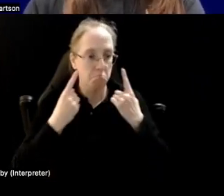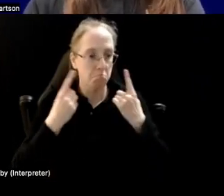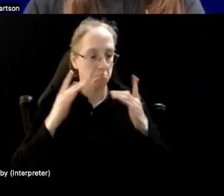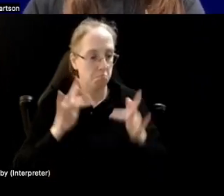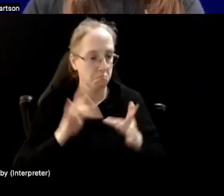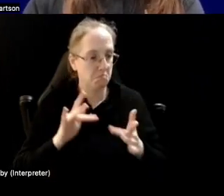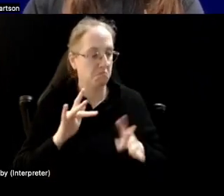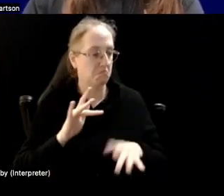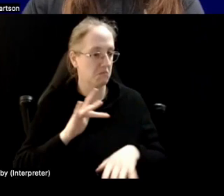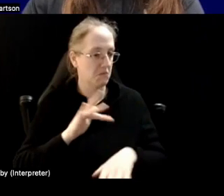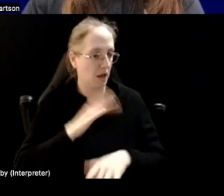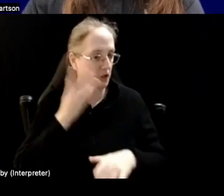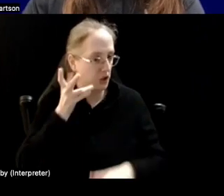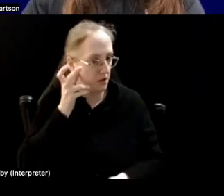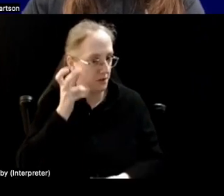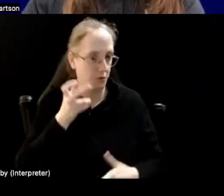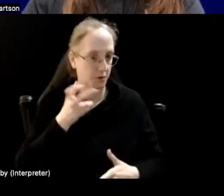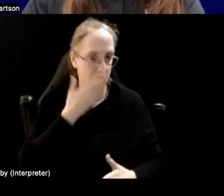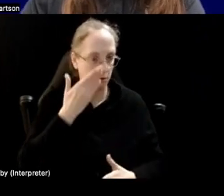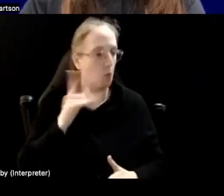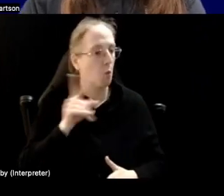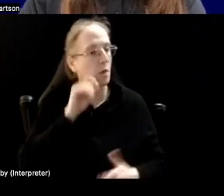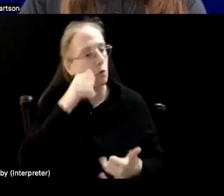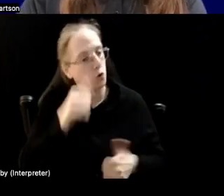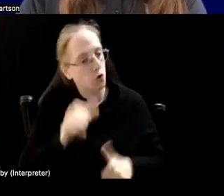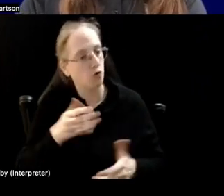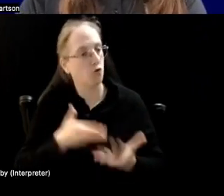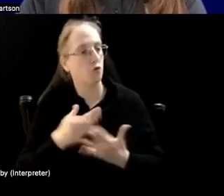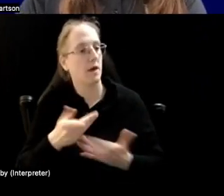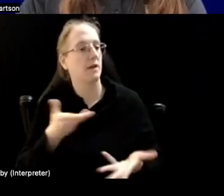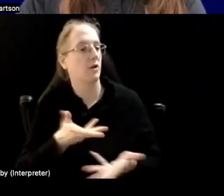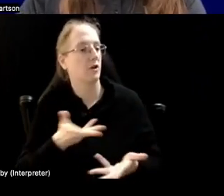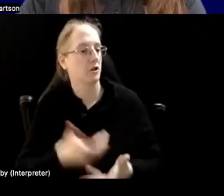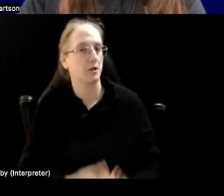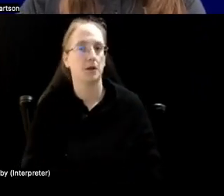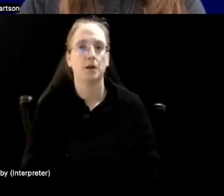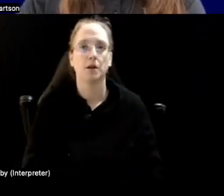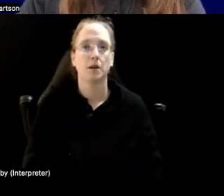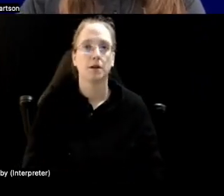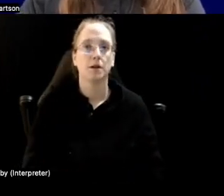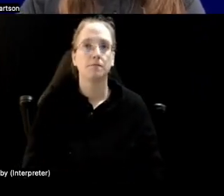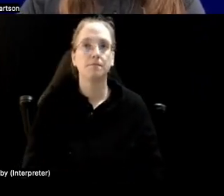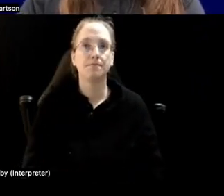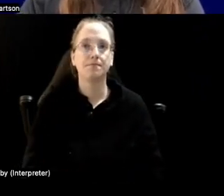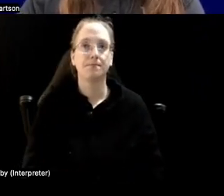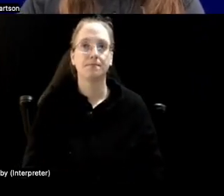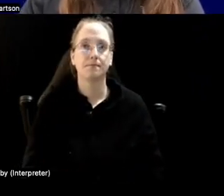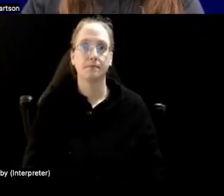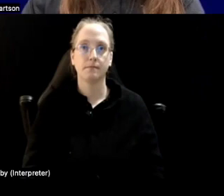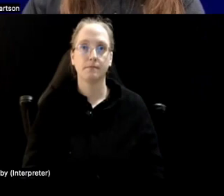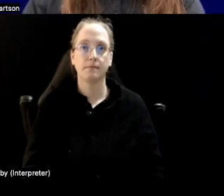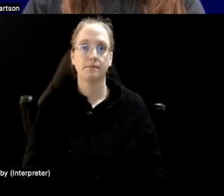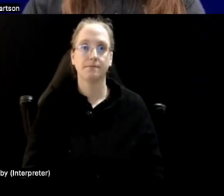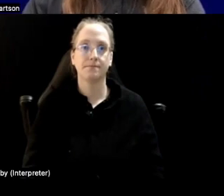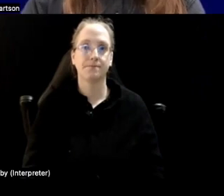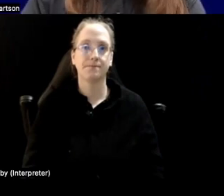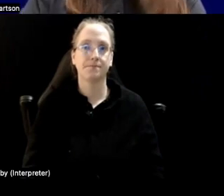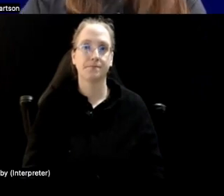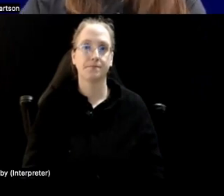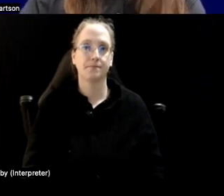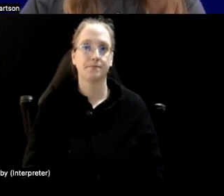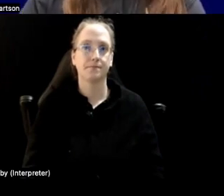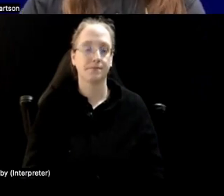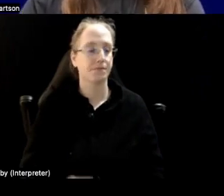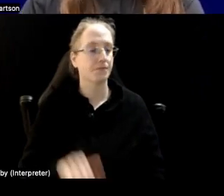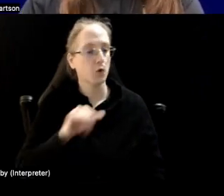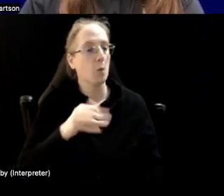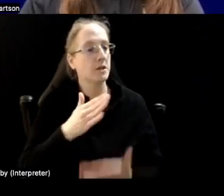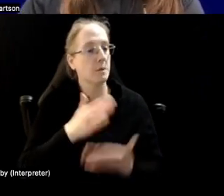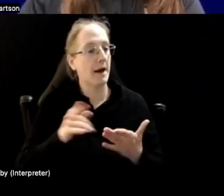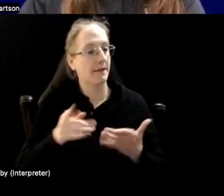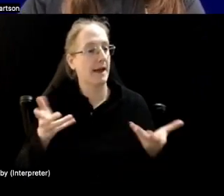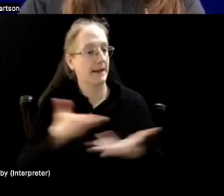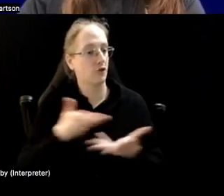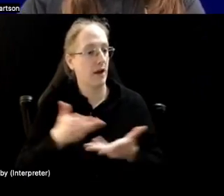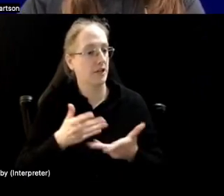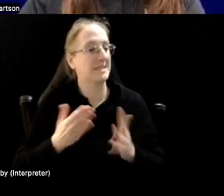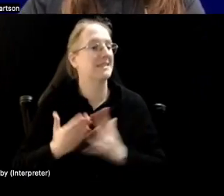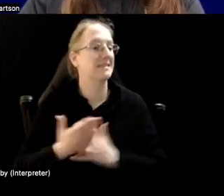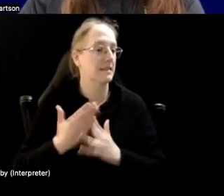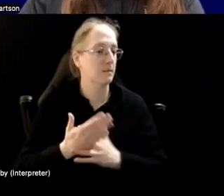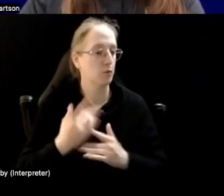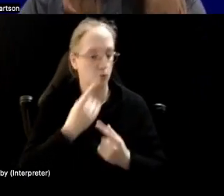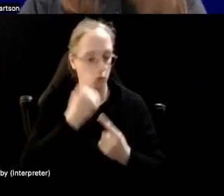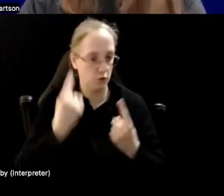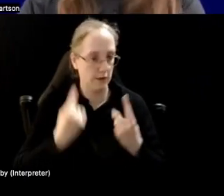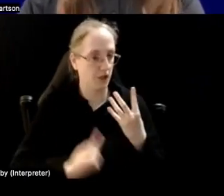interaction, so which part of our interaction is accessible to which of the senses.